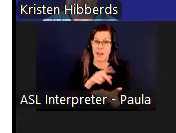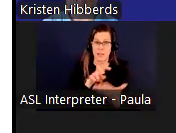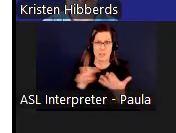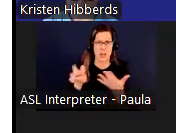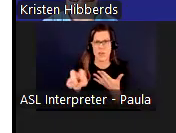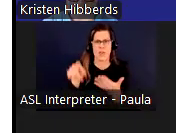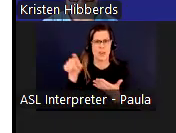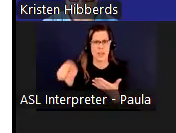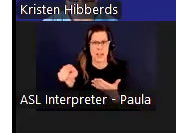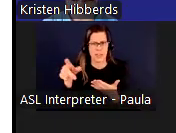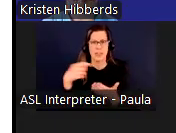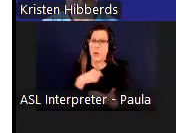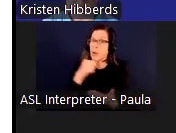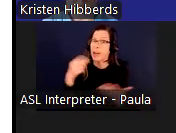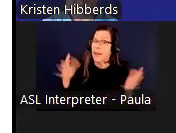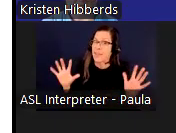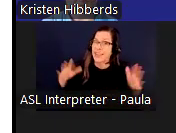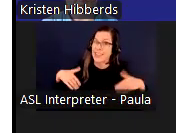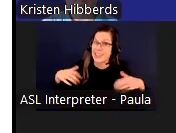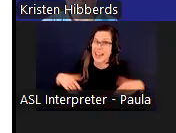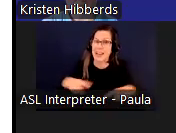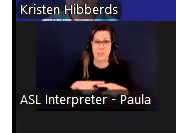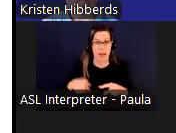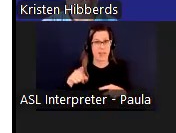And we know we're not done yet, but this has really been helpful.